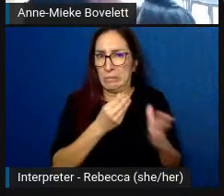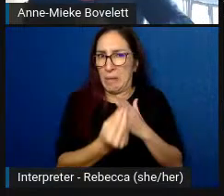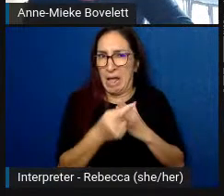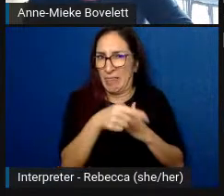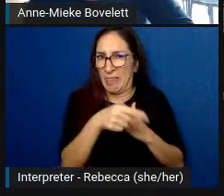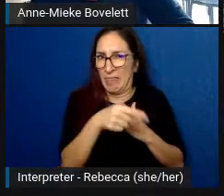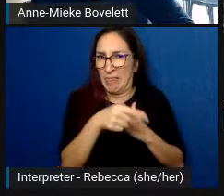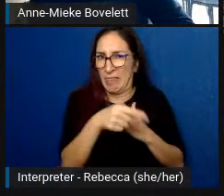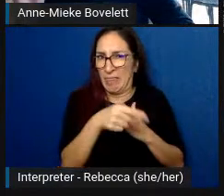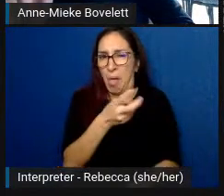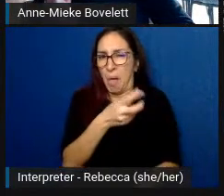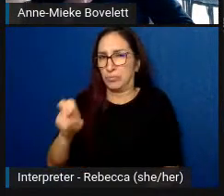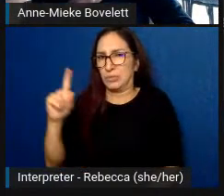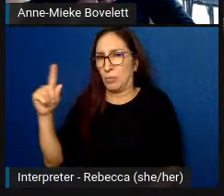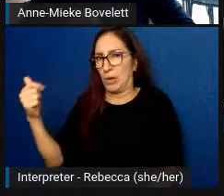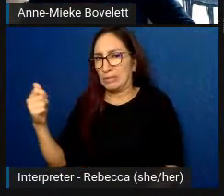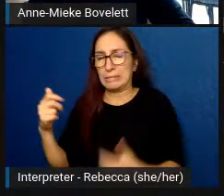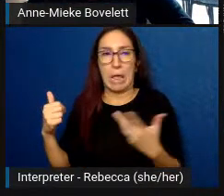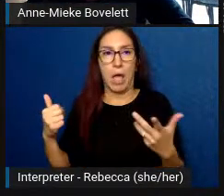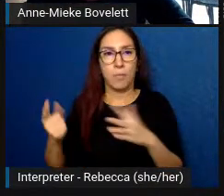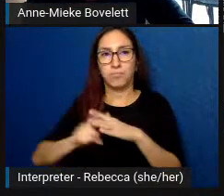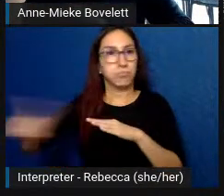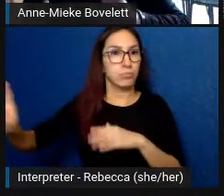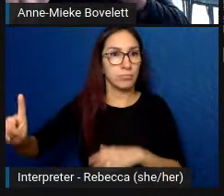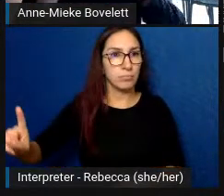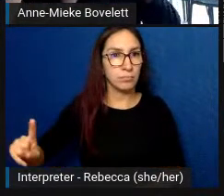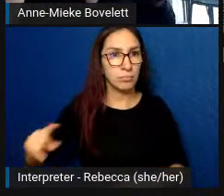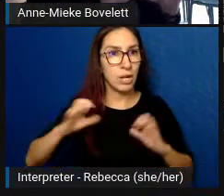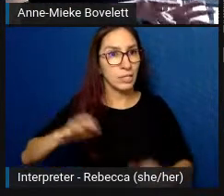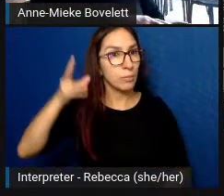your brain starts churning. Maybe I can get this somewhere else.